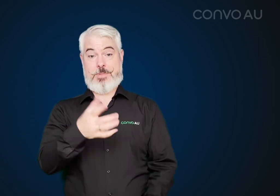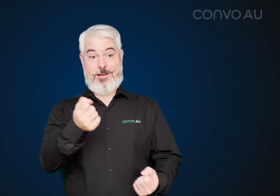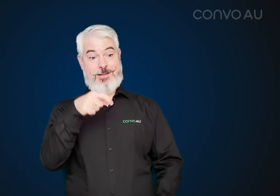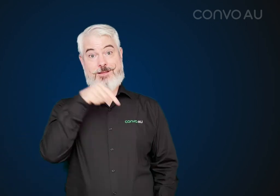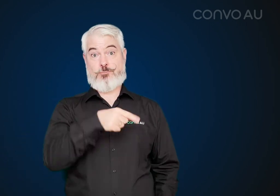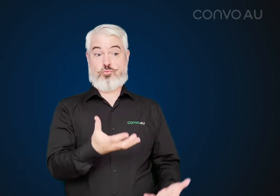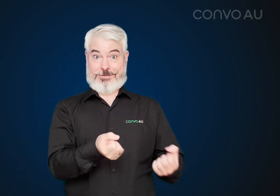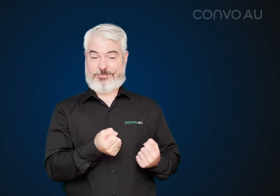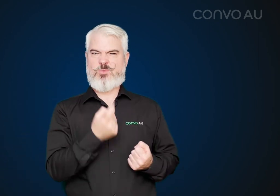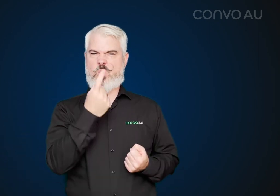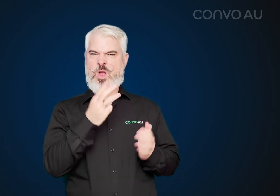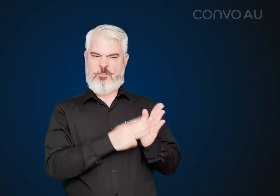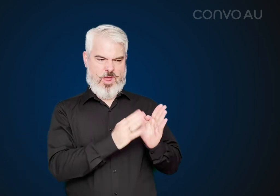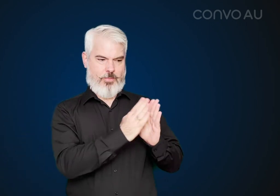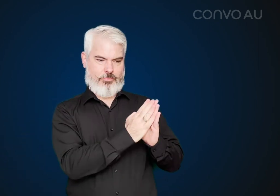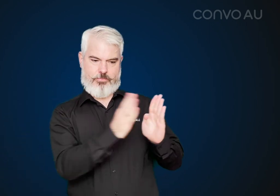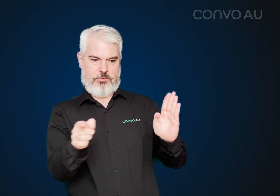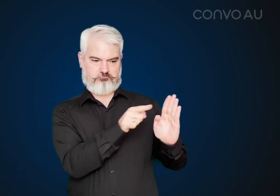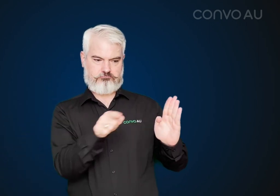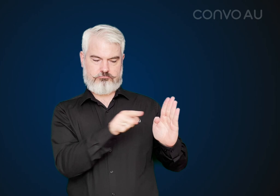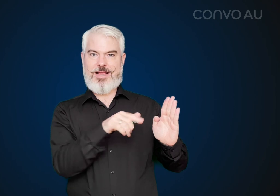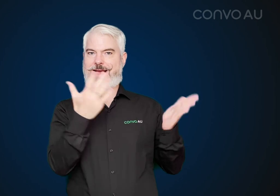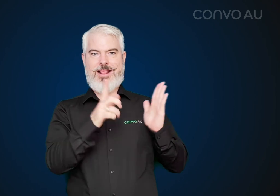When you use our services in a month,